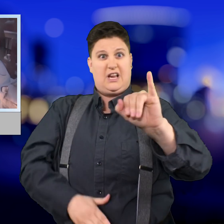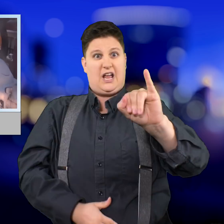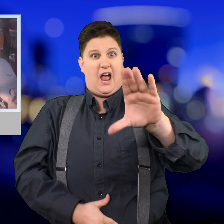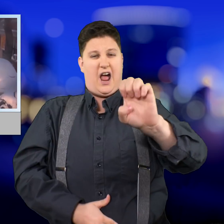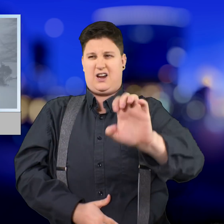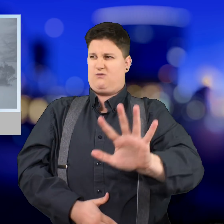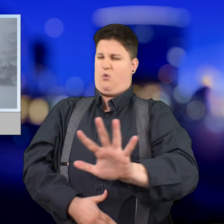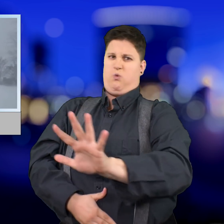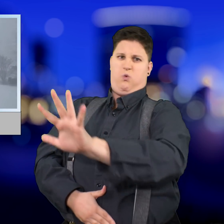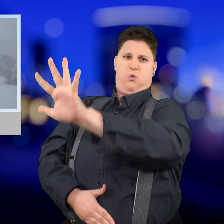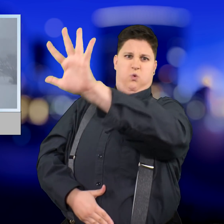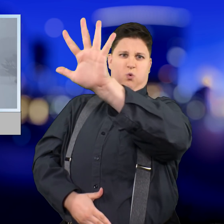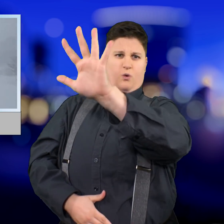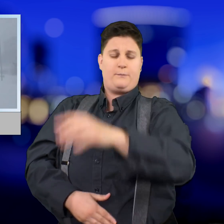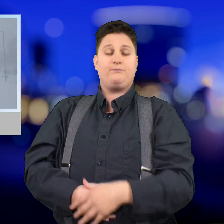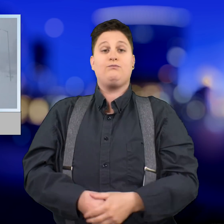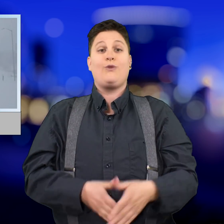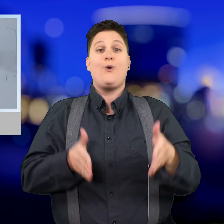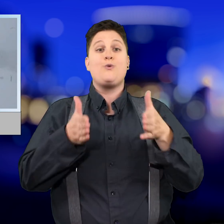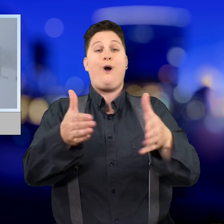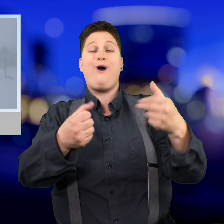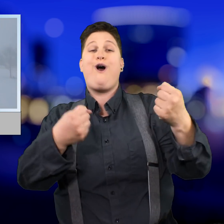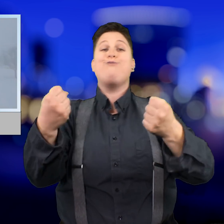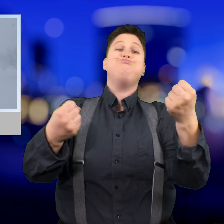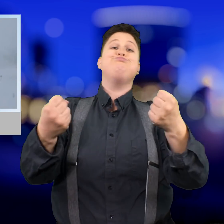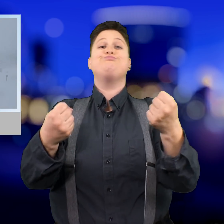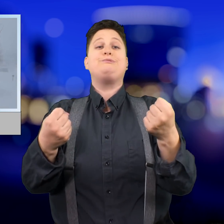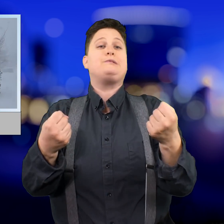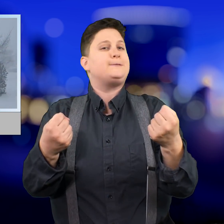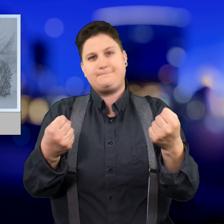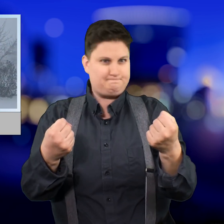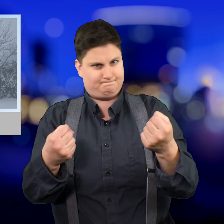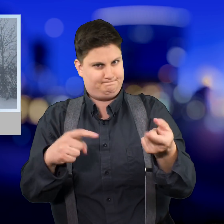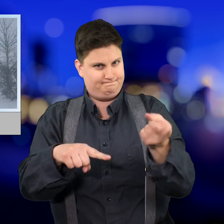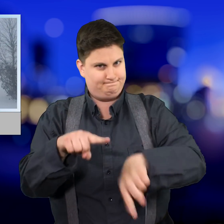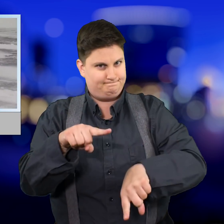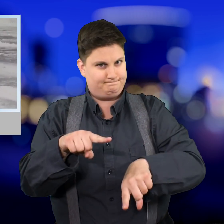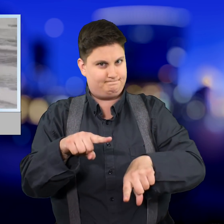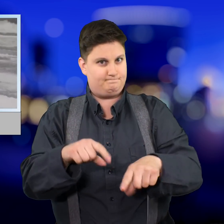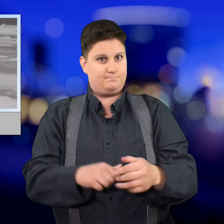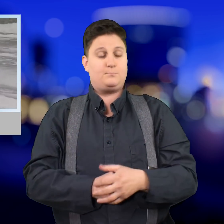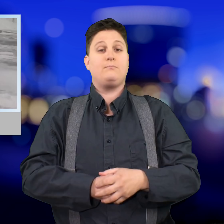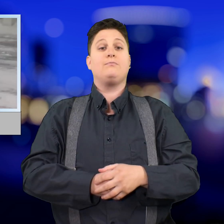an icy mass. And it is not just roads.